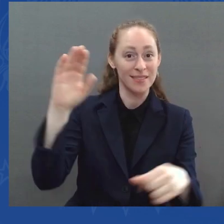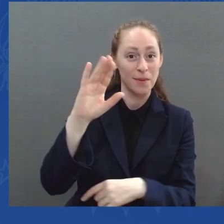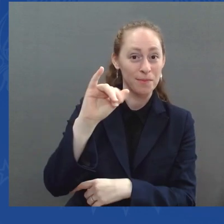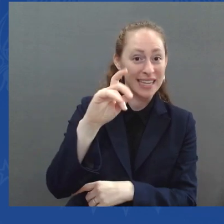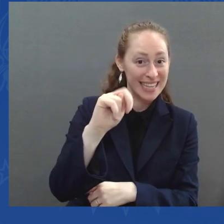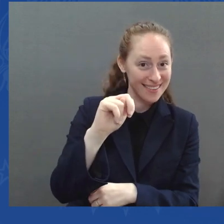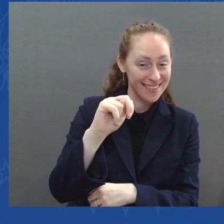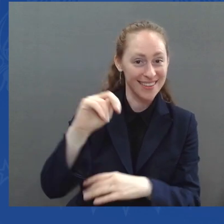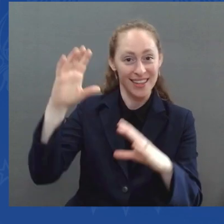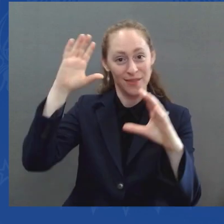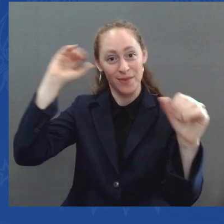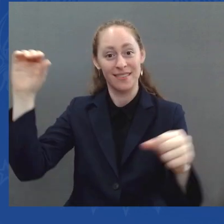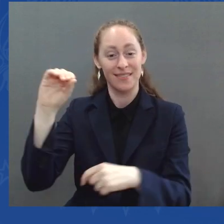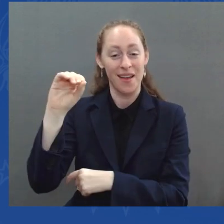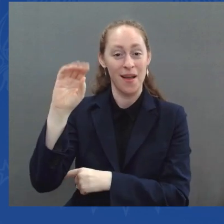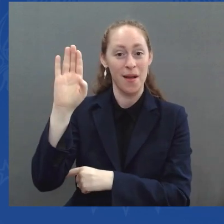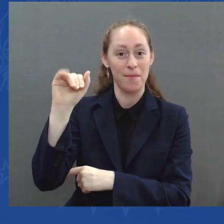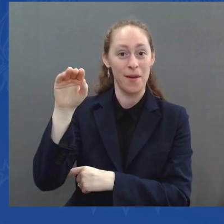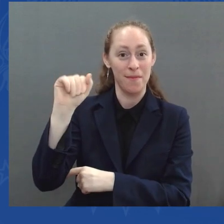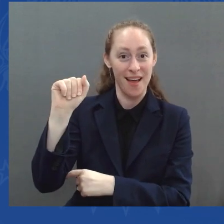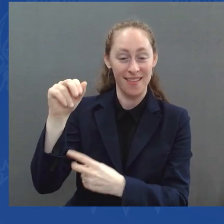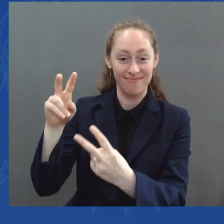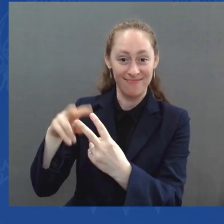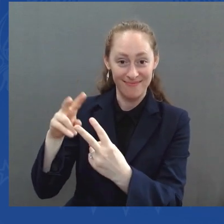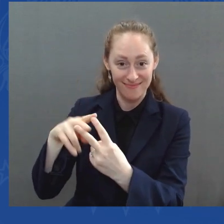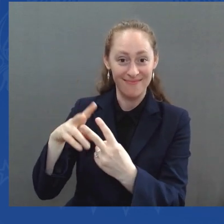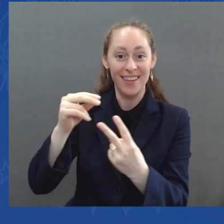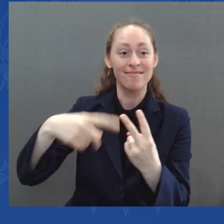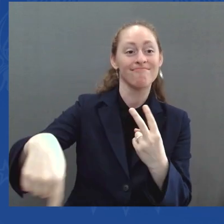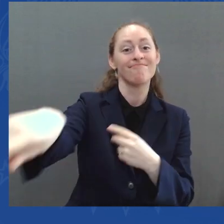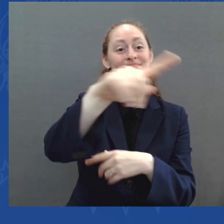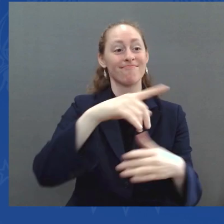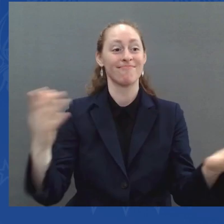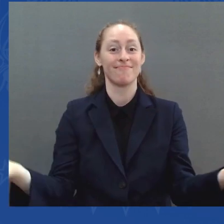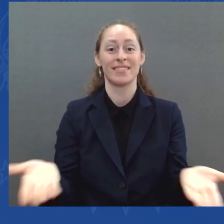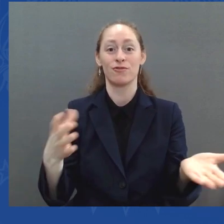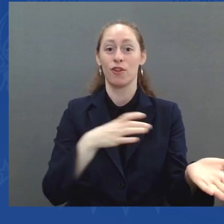and my fellow Americans, on March 23rd, 2010,